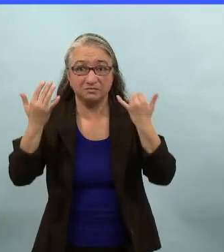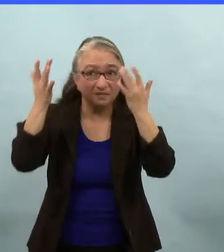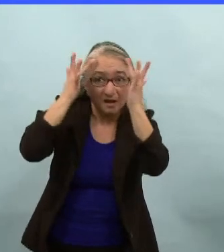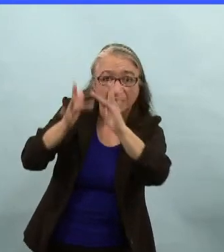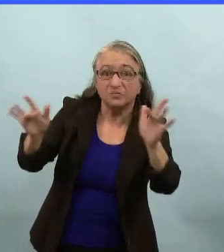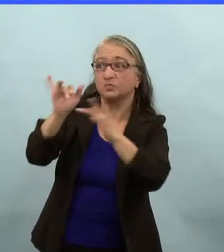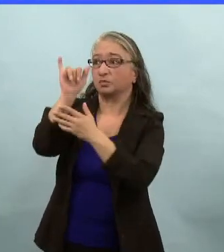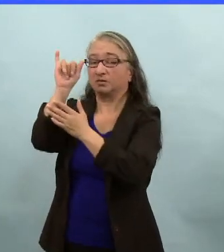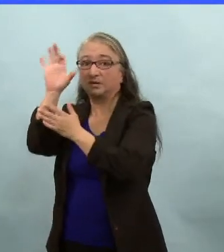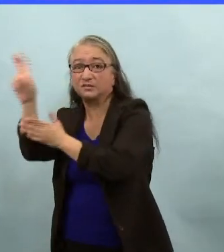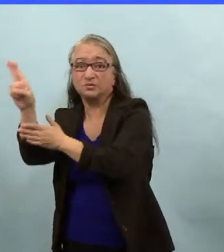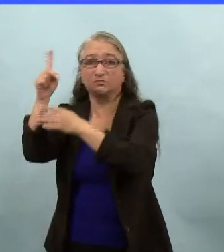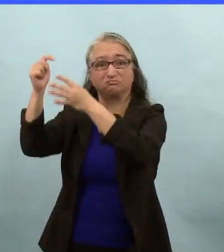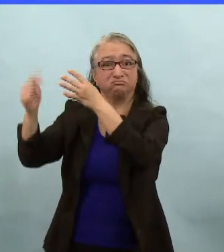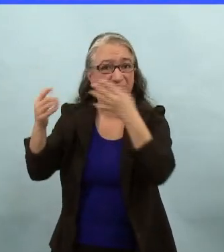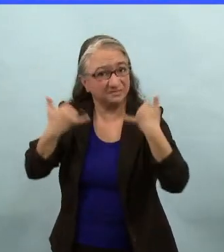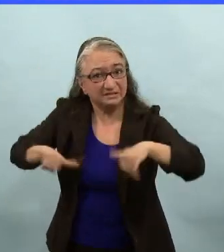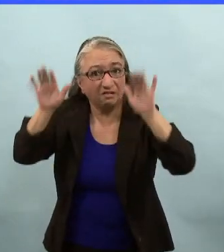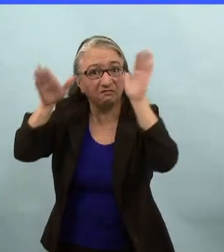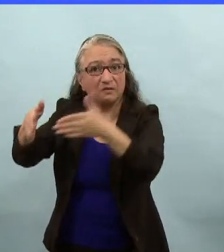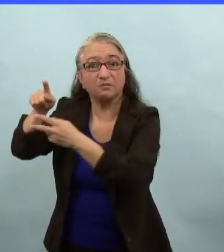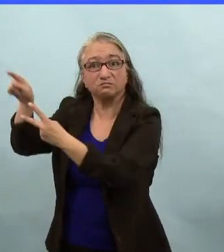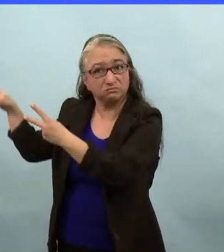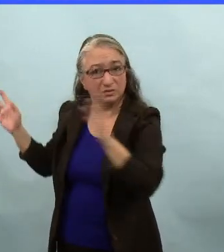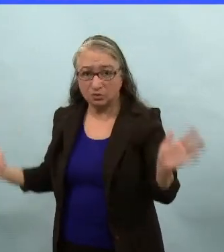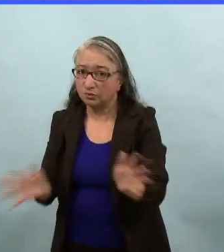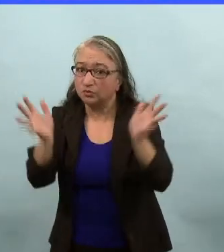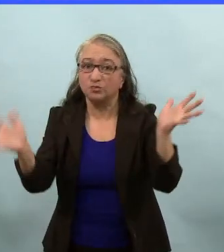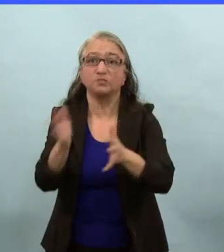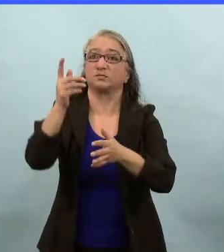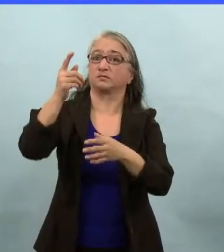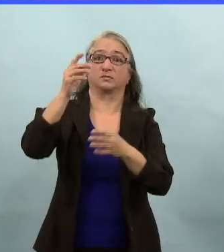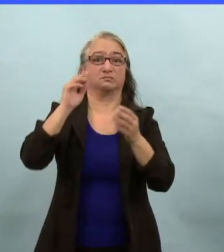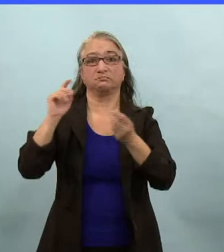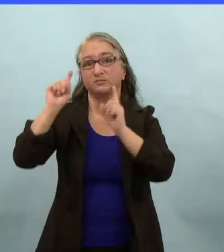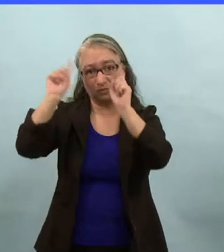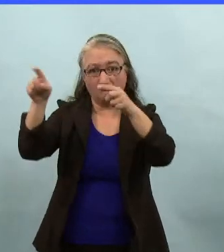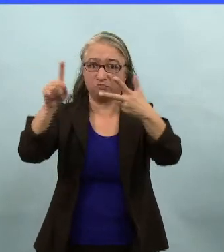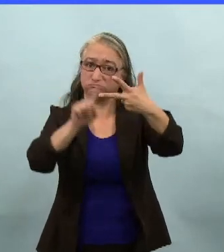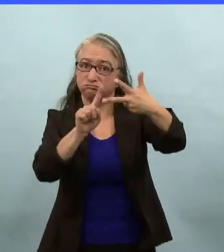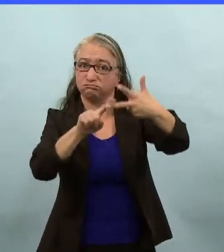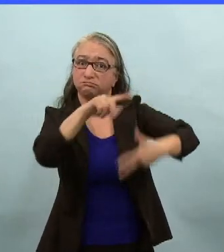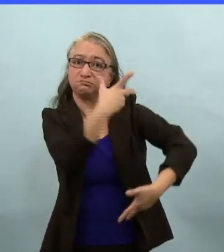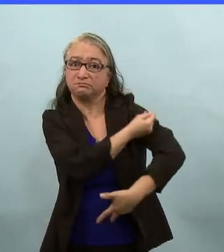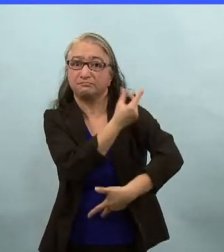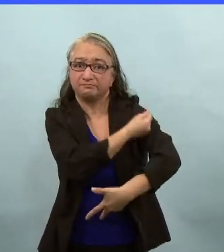are encouraging all manitobans to go and get that third dose i mean we can see from dr reimer's uh